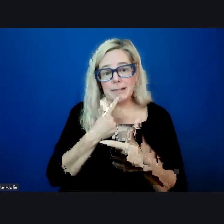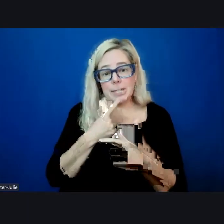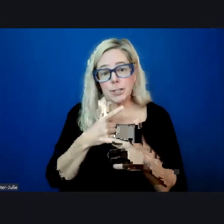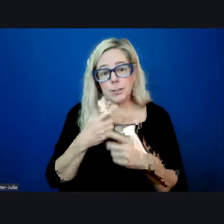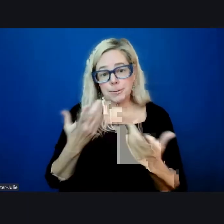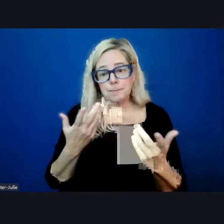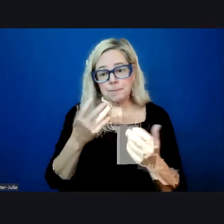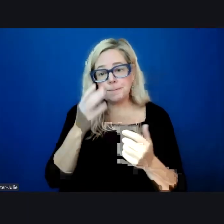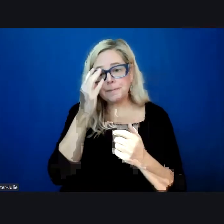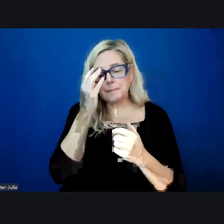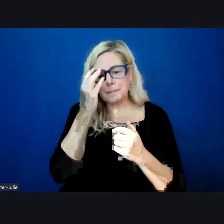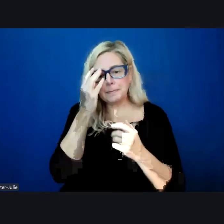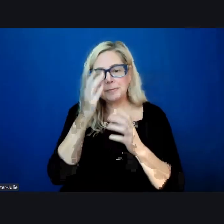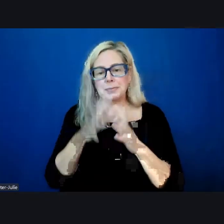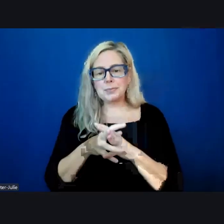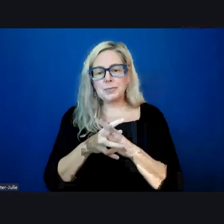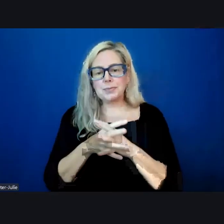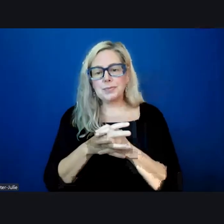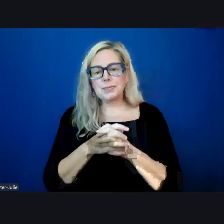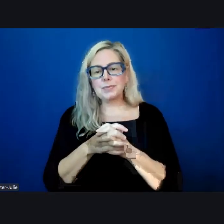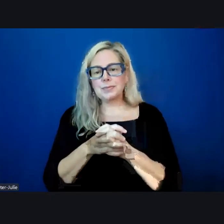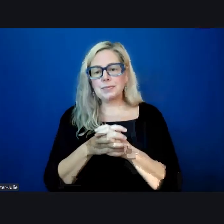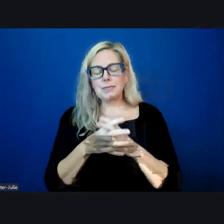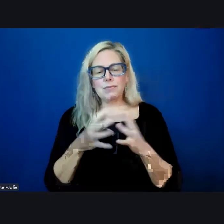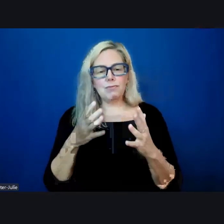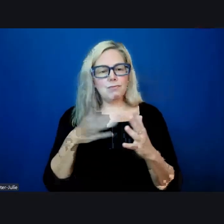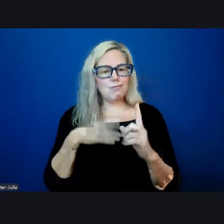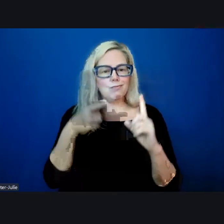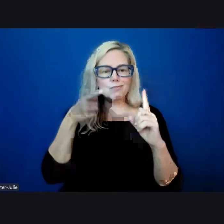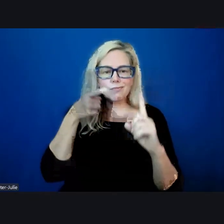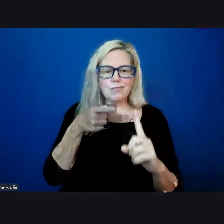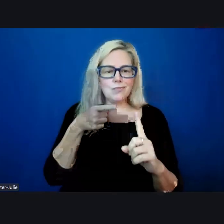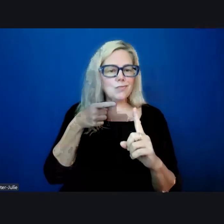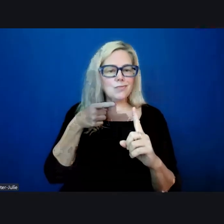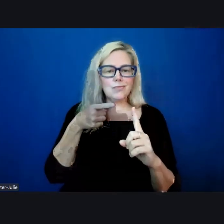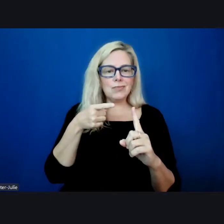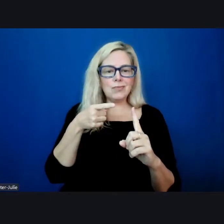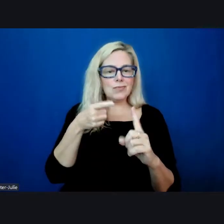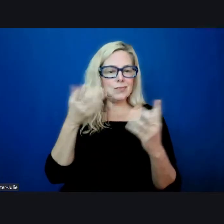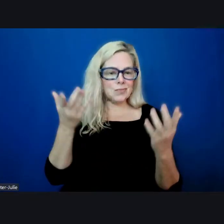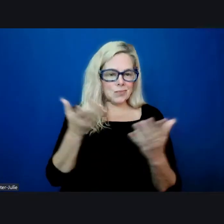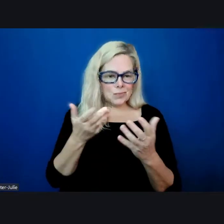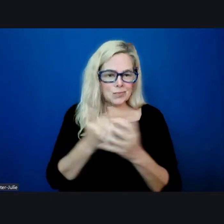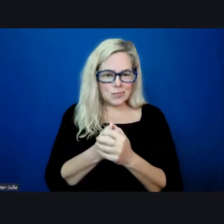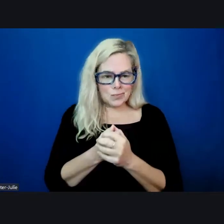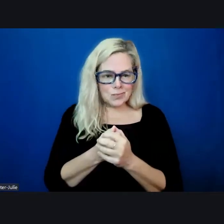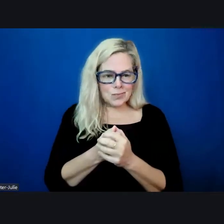um, I'm going to take home the take-home points are this. Do your research. You need to find your